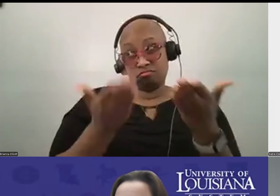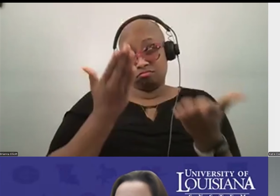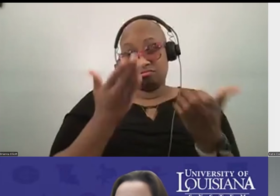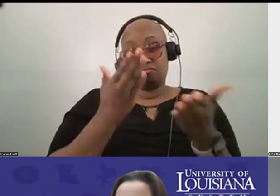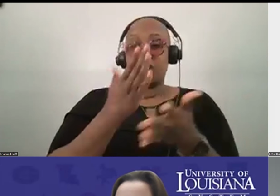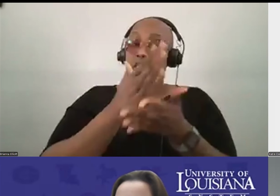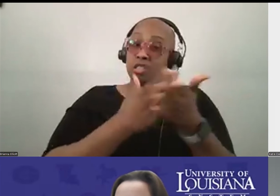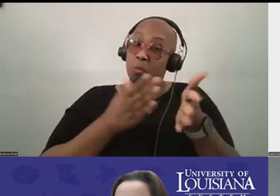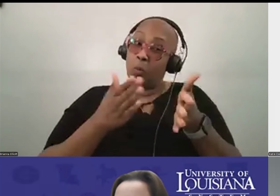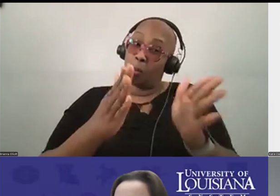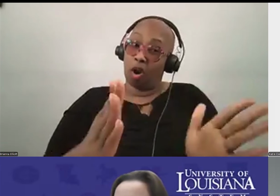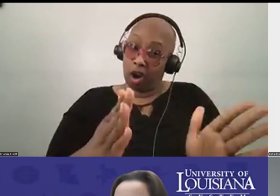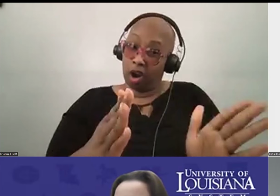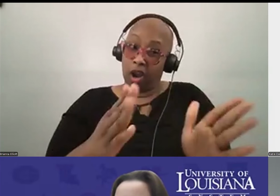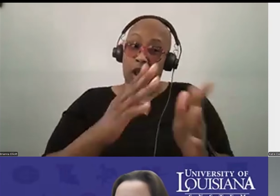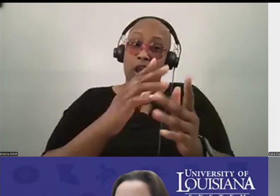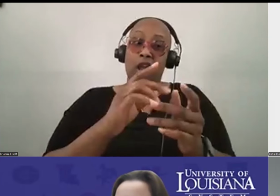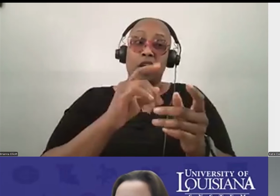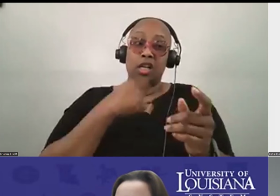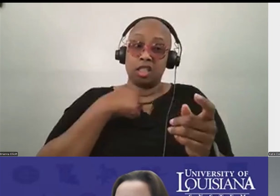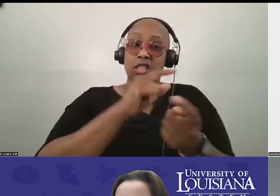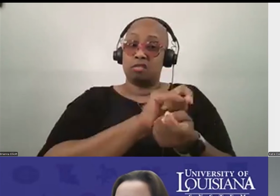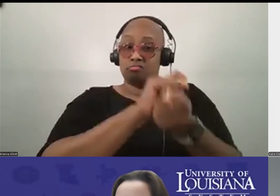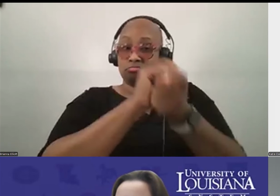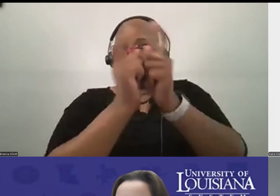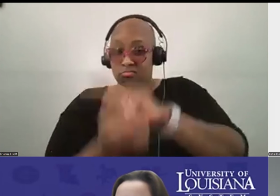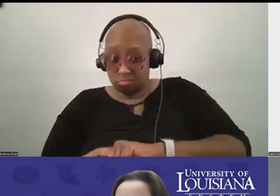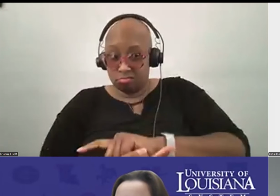that is converted and that screen readers read that. And if somebody in the chat is more familiar